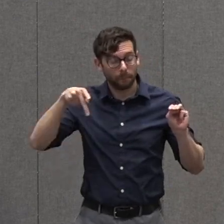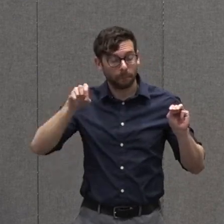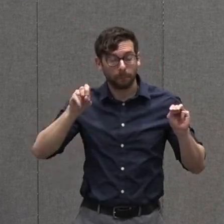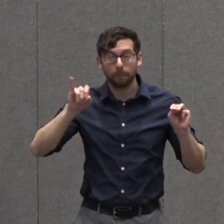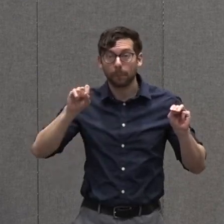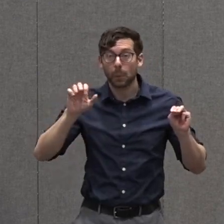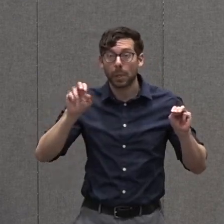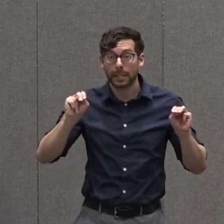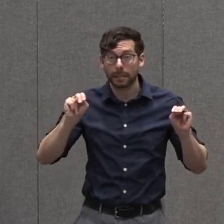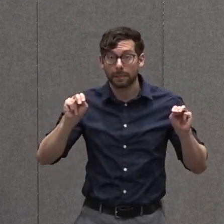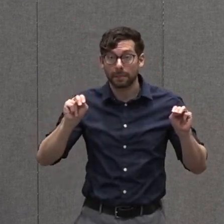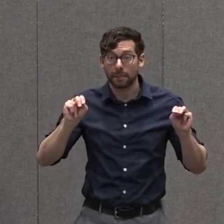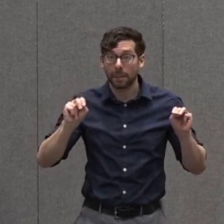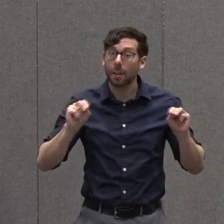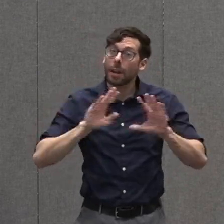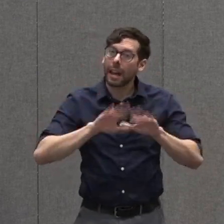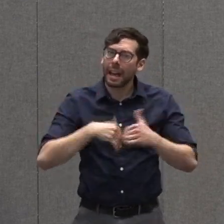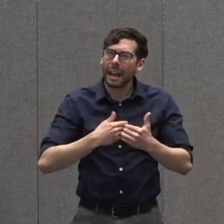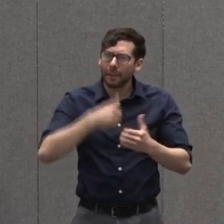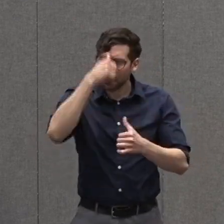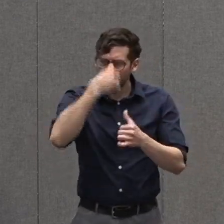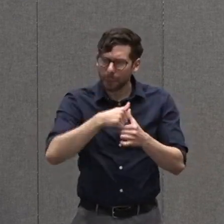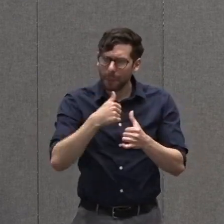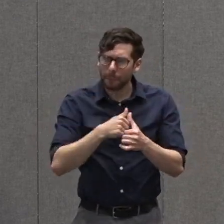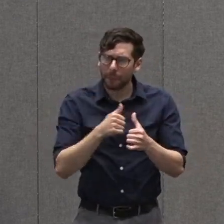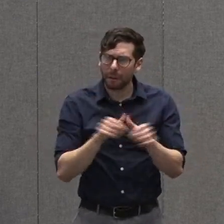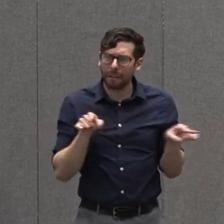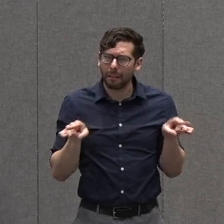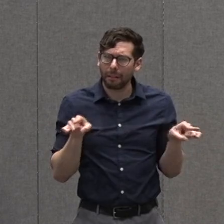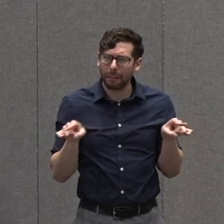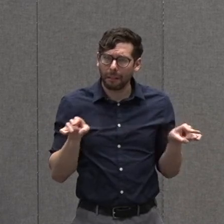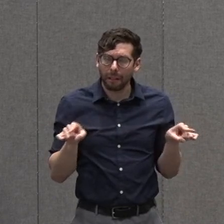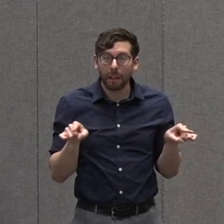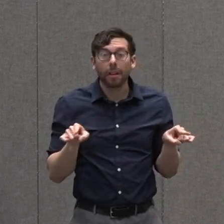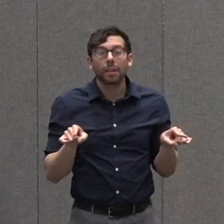Poison, these are toxins. They're bad substances to our body.